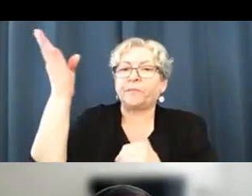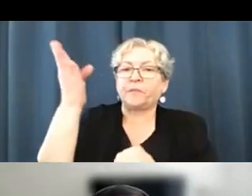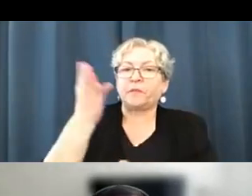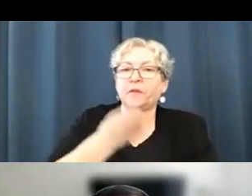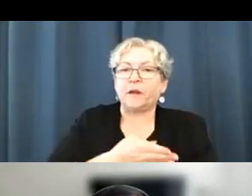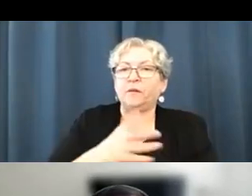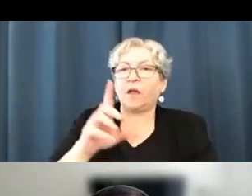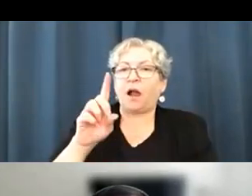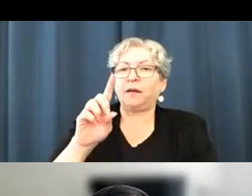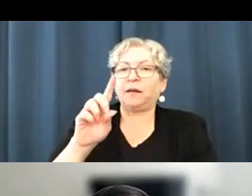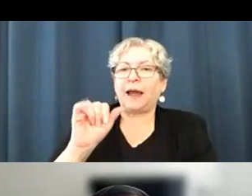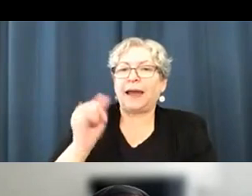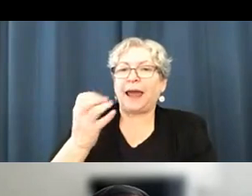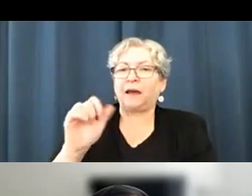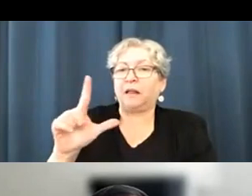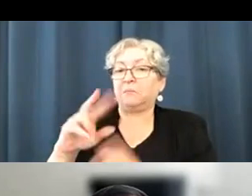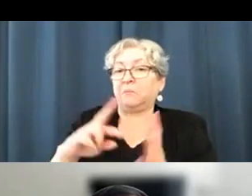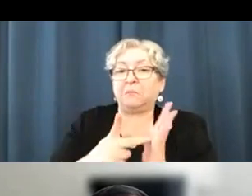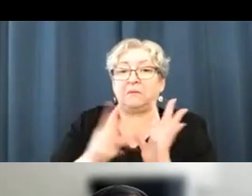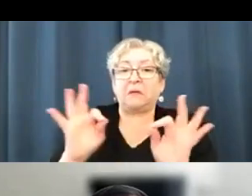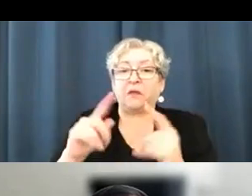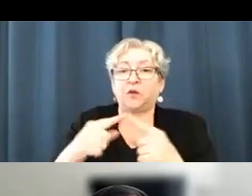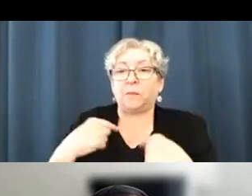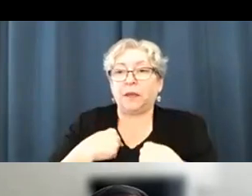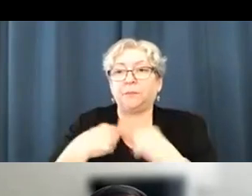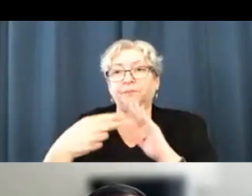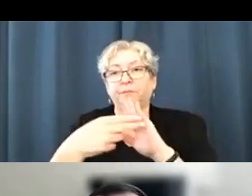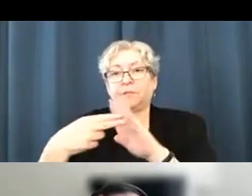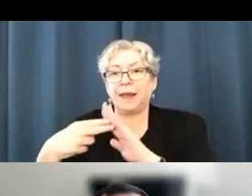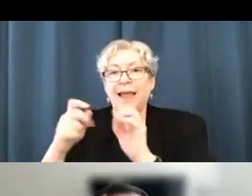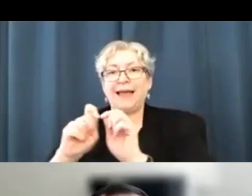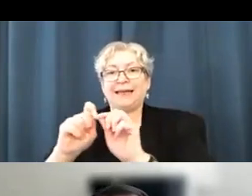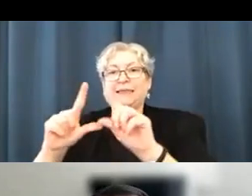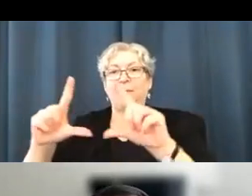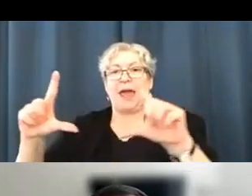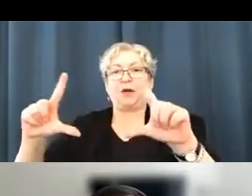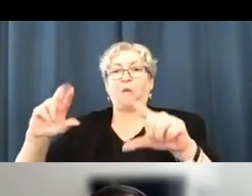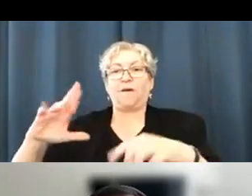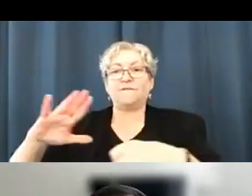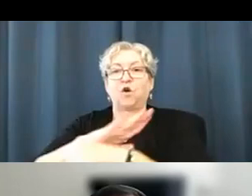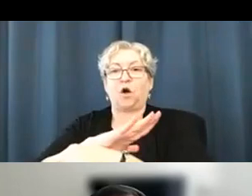It doesn't tell me anything, but if it has a label expand or full screen, that's really helpful.